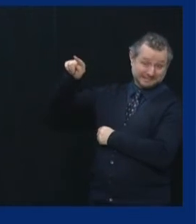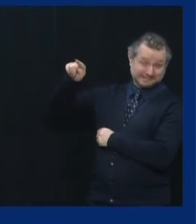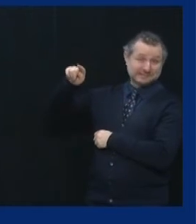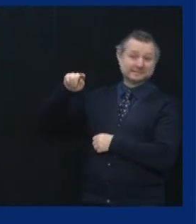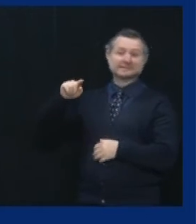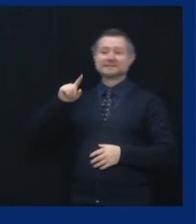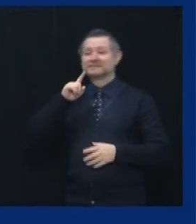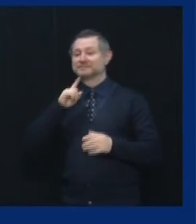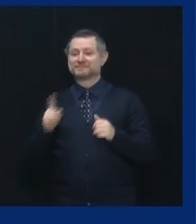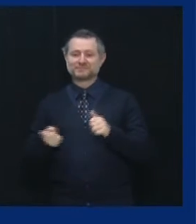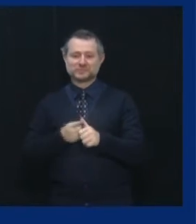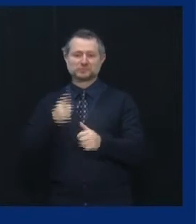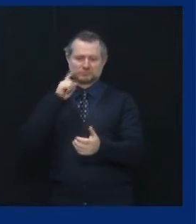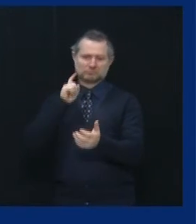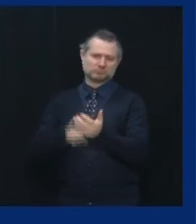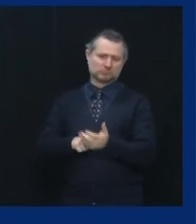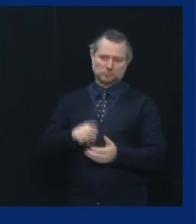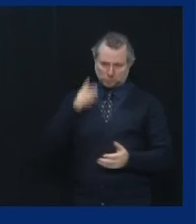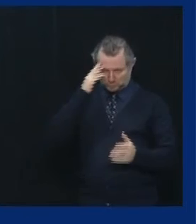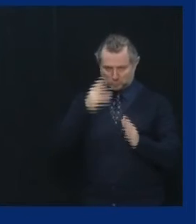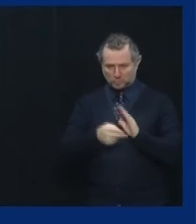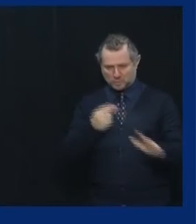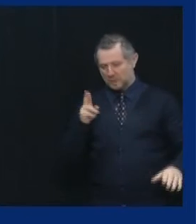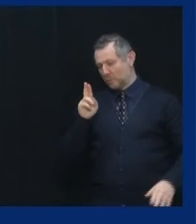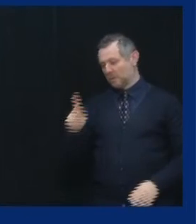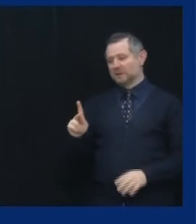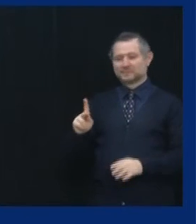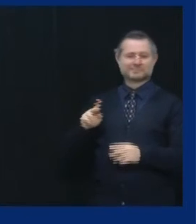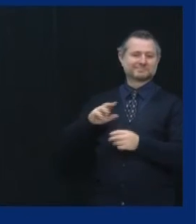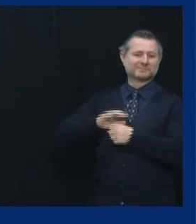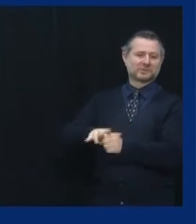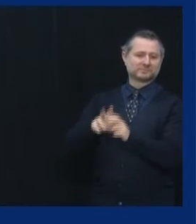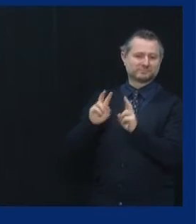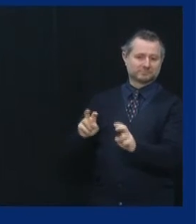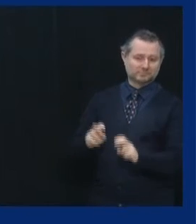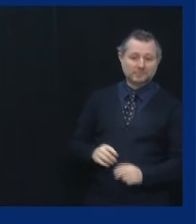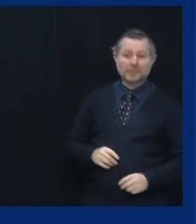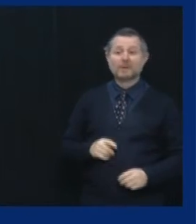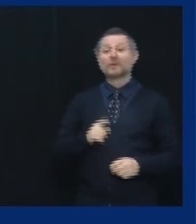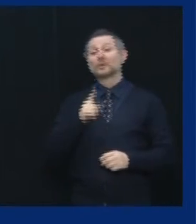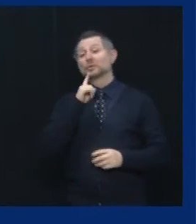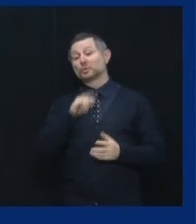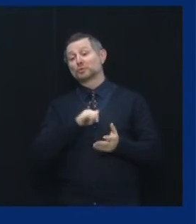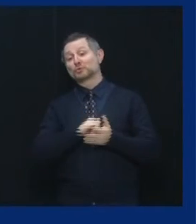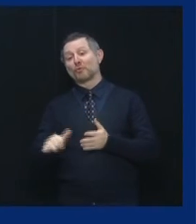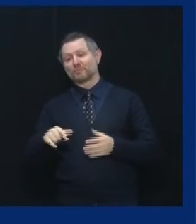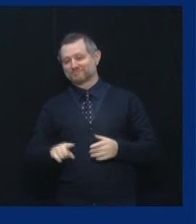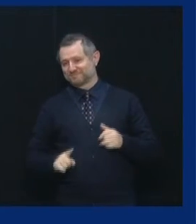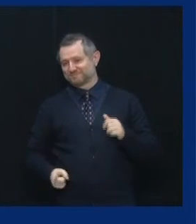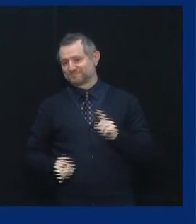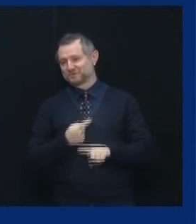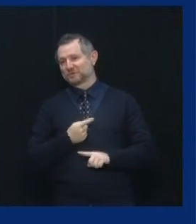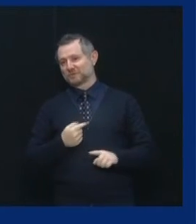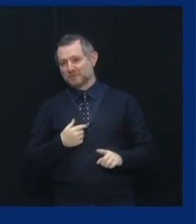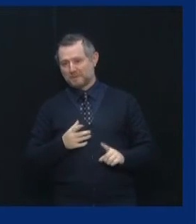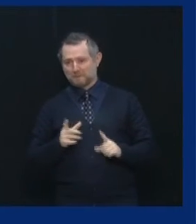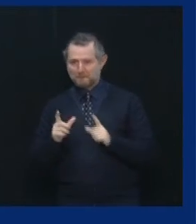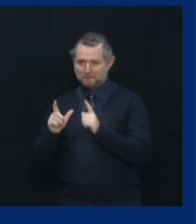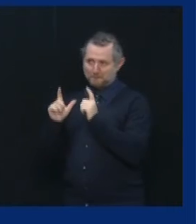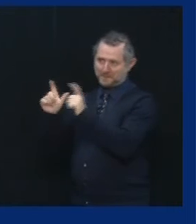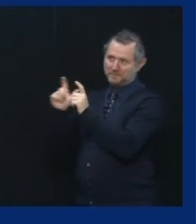THE UK VARIANT FIRST DETECTED IN